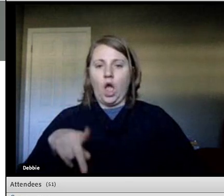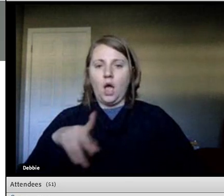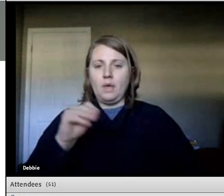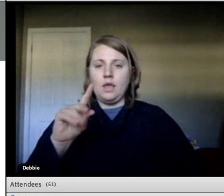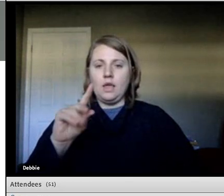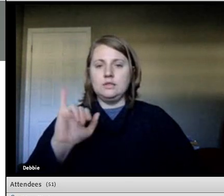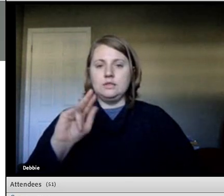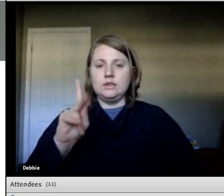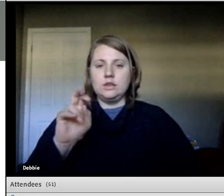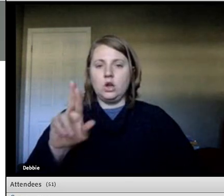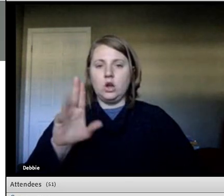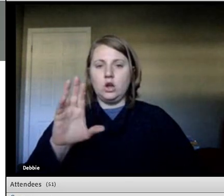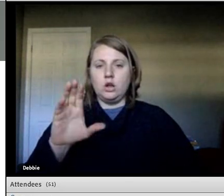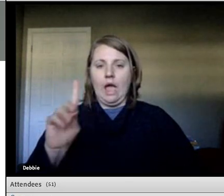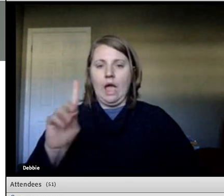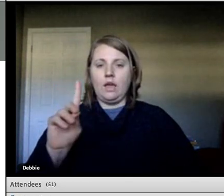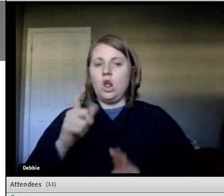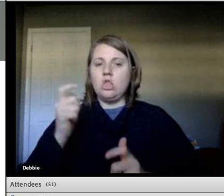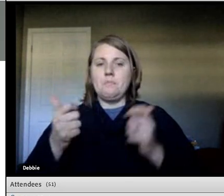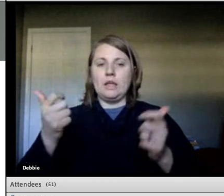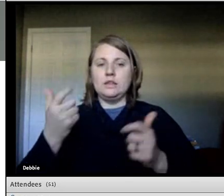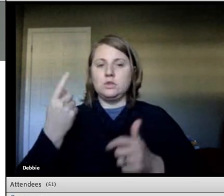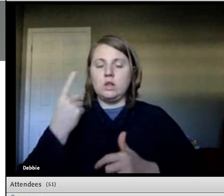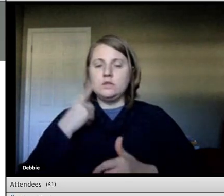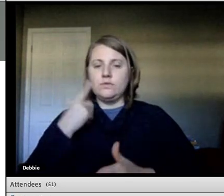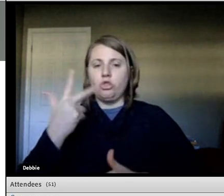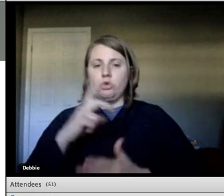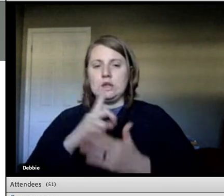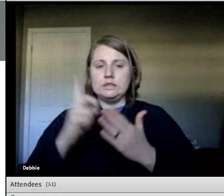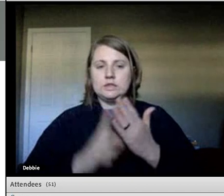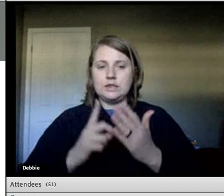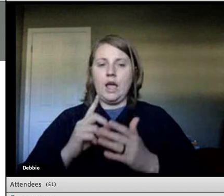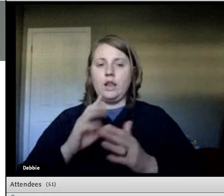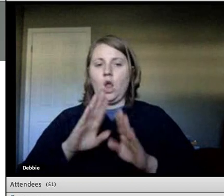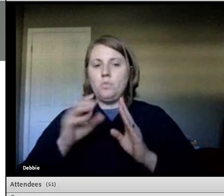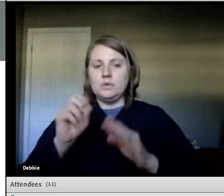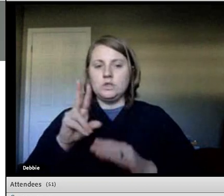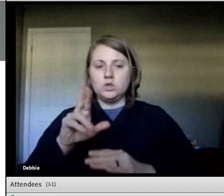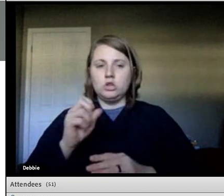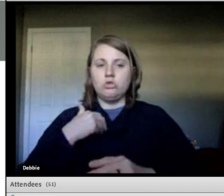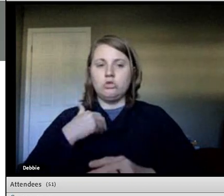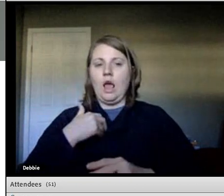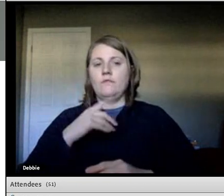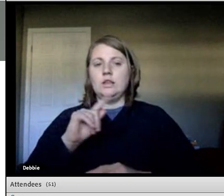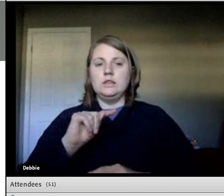You can design. You can get templates. You can bring stuff in, and you can work from there,